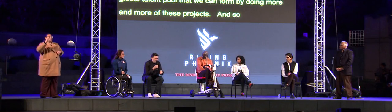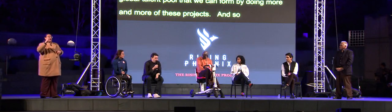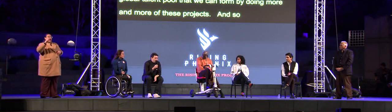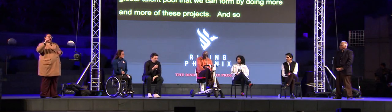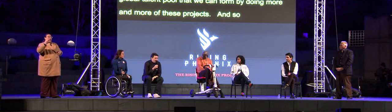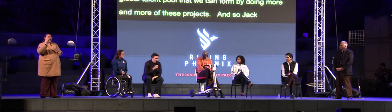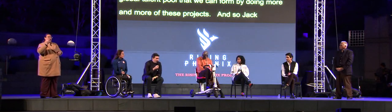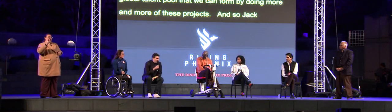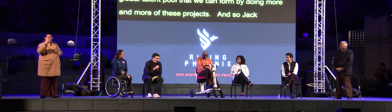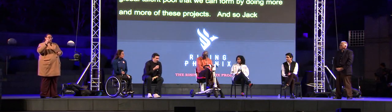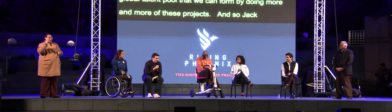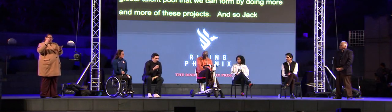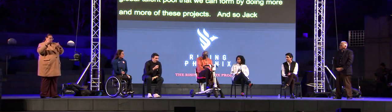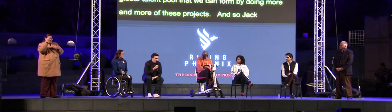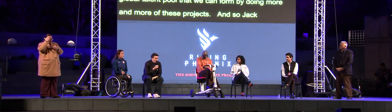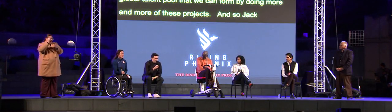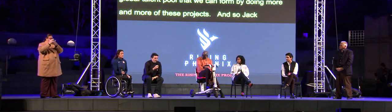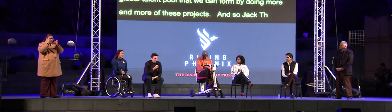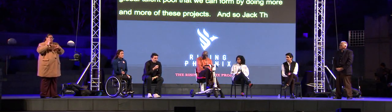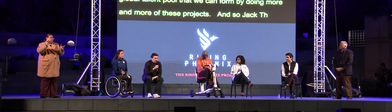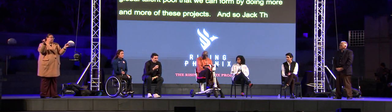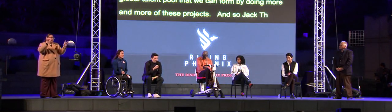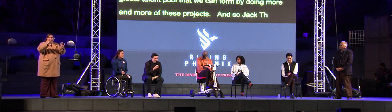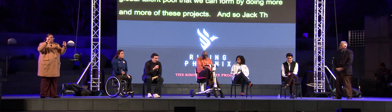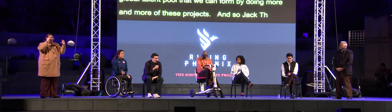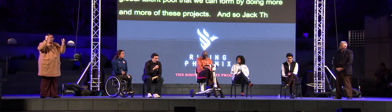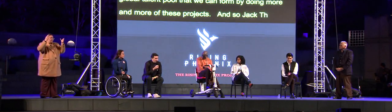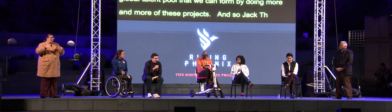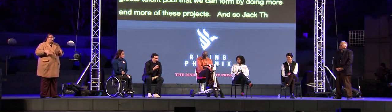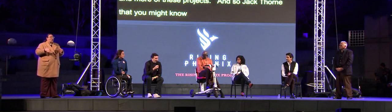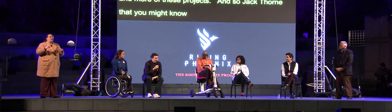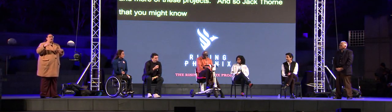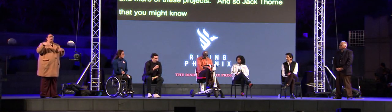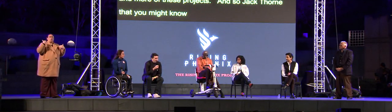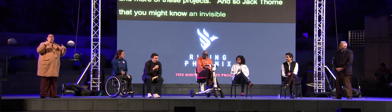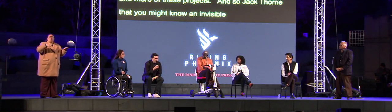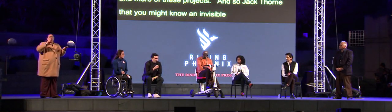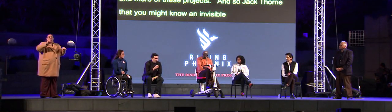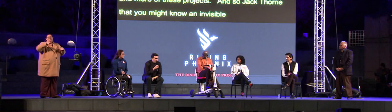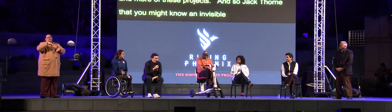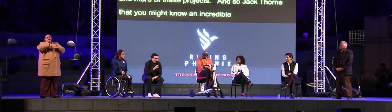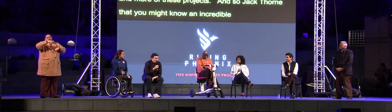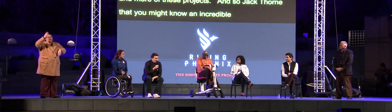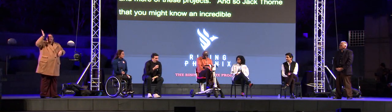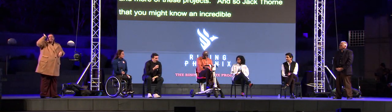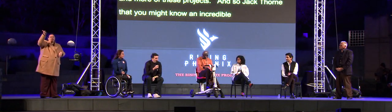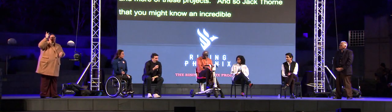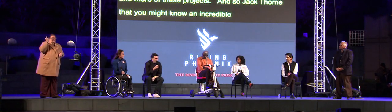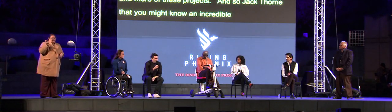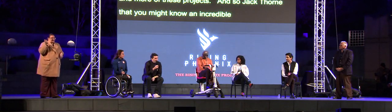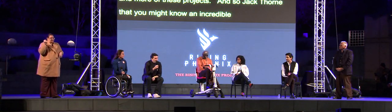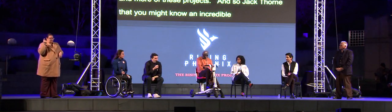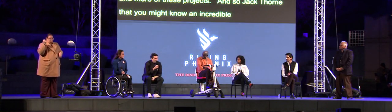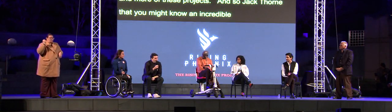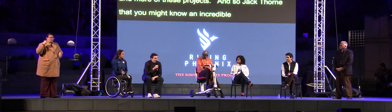incredible person, gave the most extraordinary lecture last year